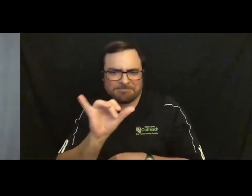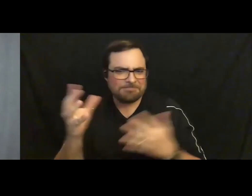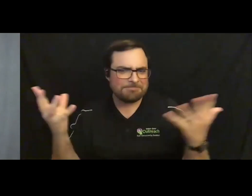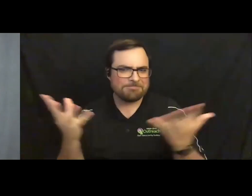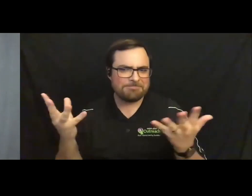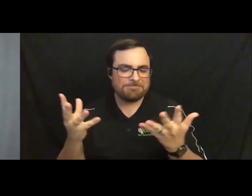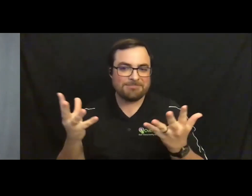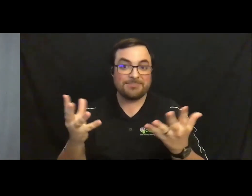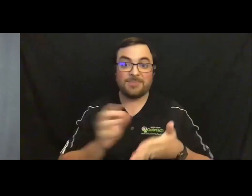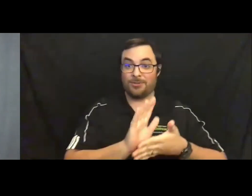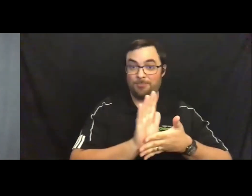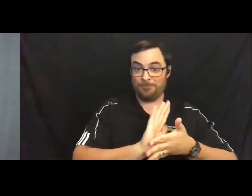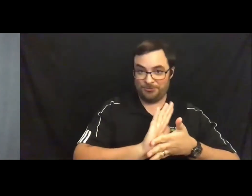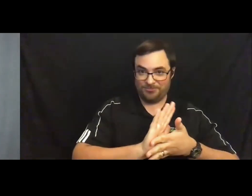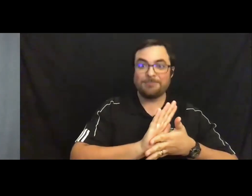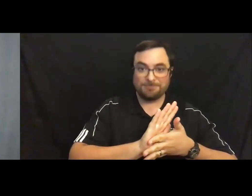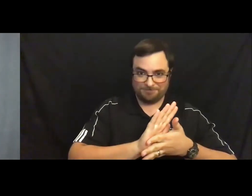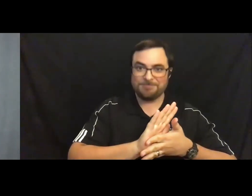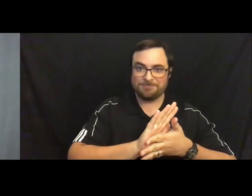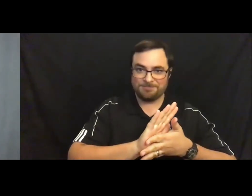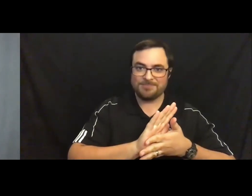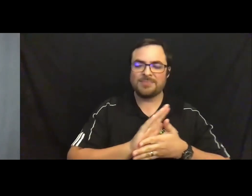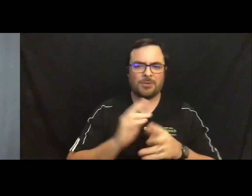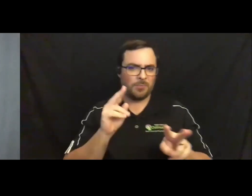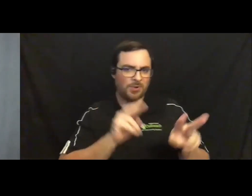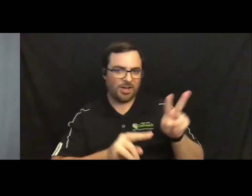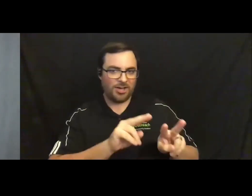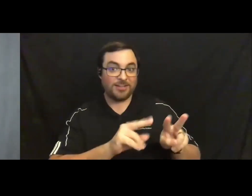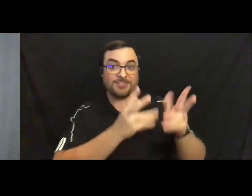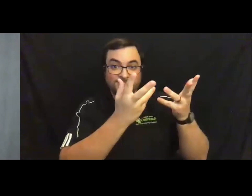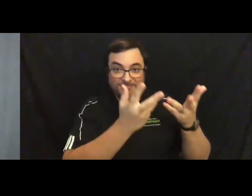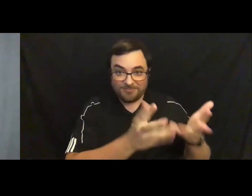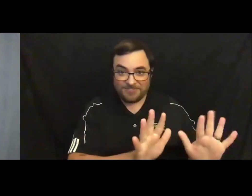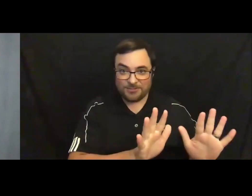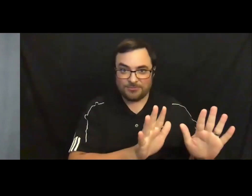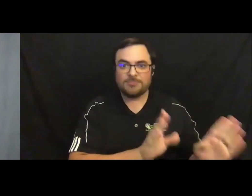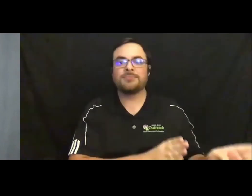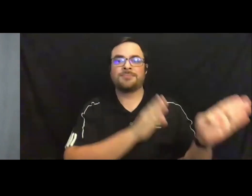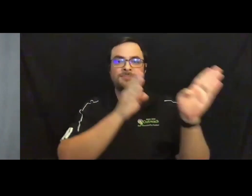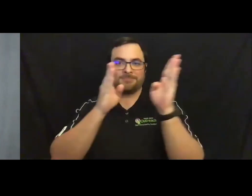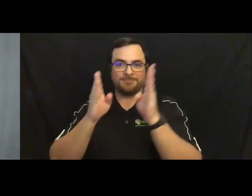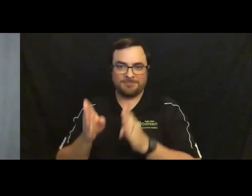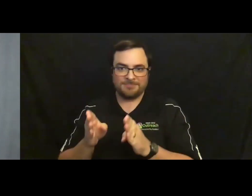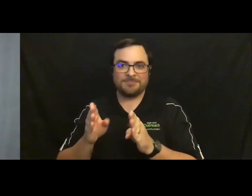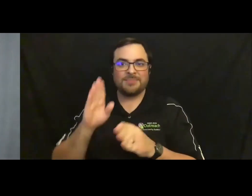the movie so that everyone can enjoy it. And then once that is done, I will invite each